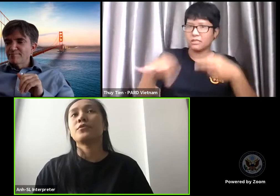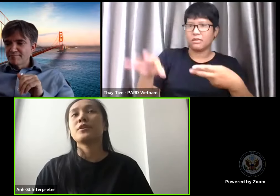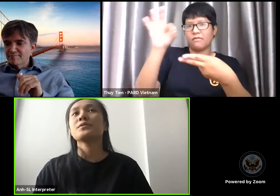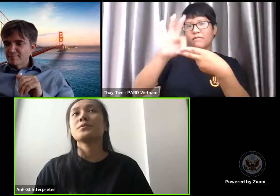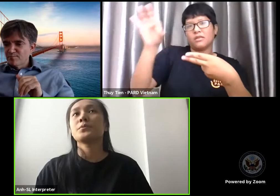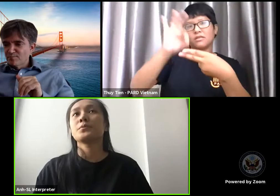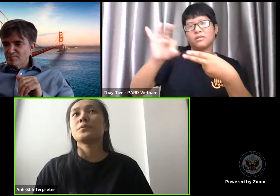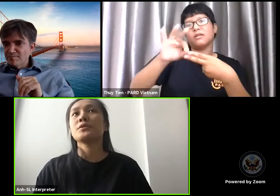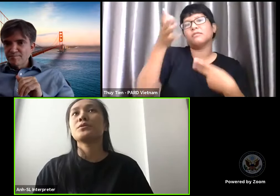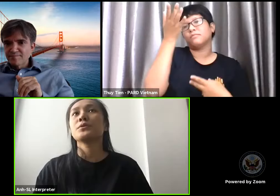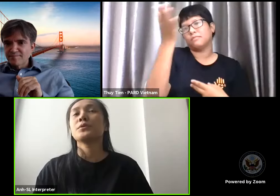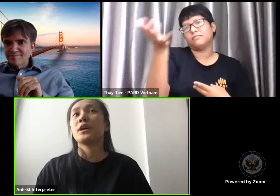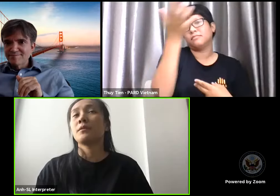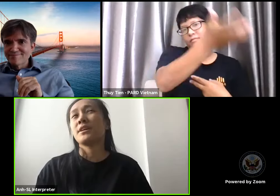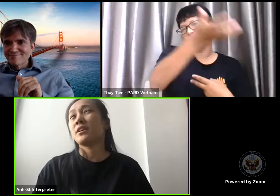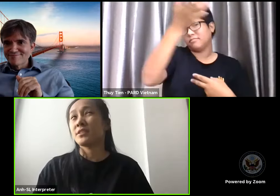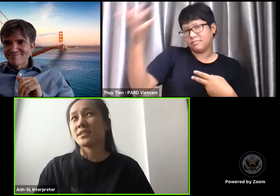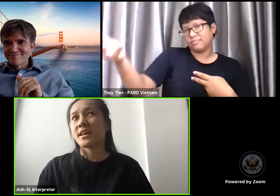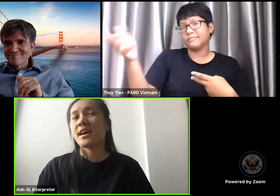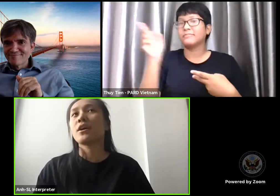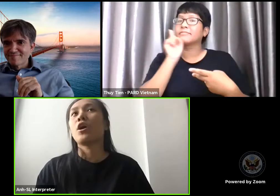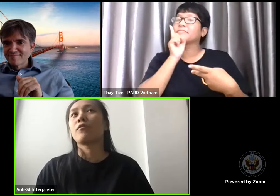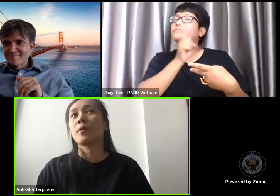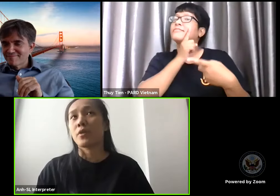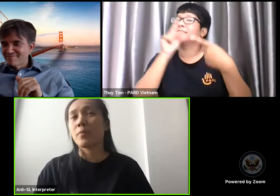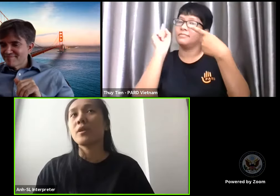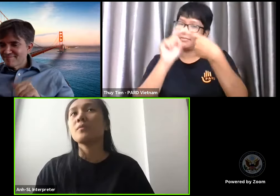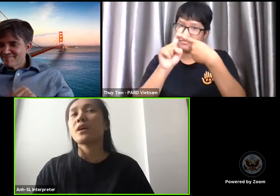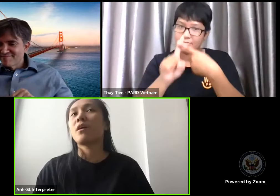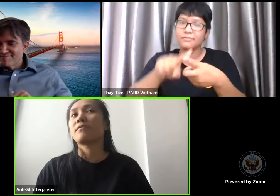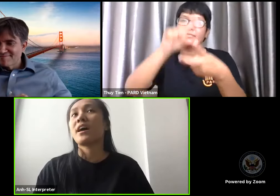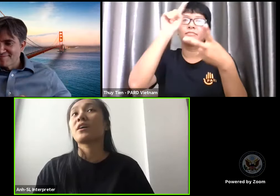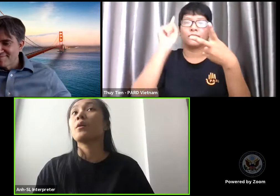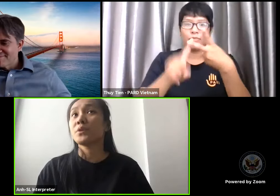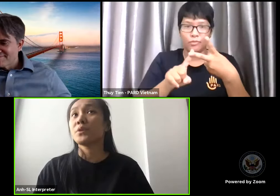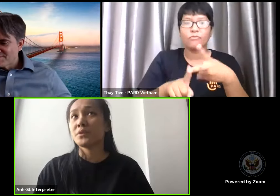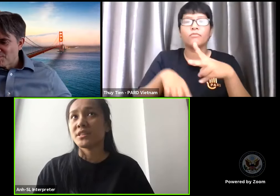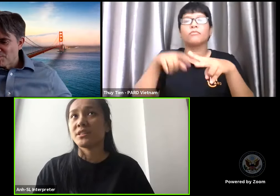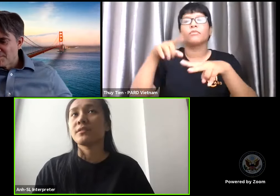first you need to be understand of the problems of their communities,